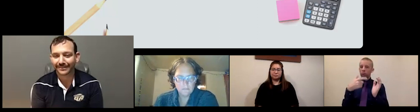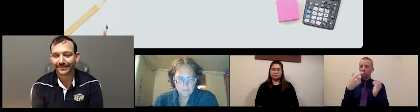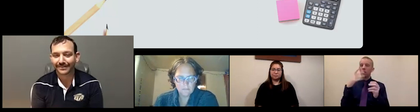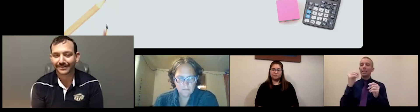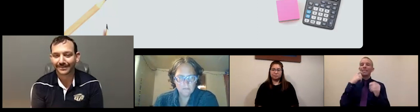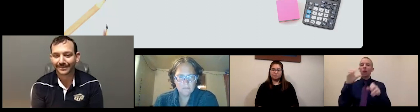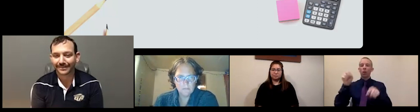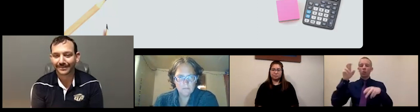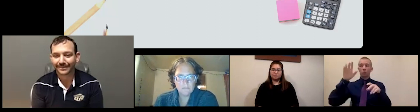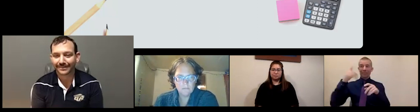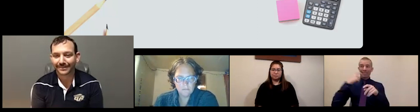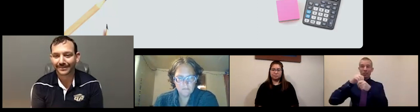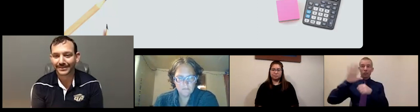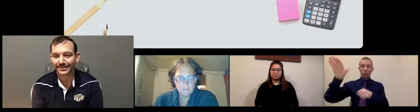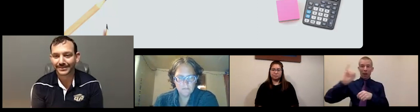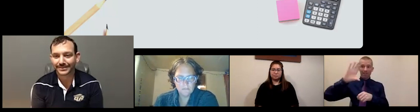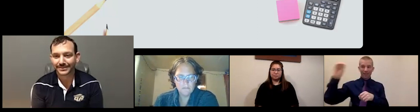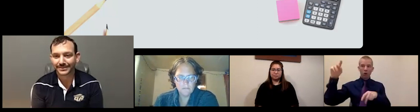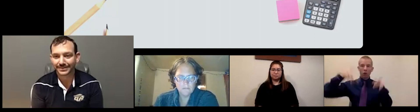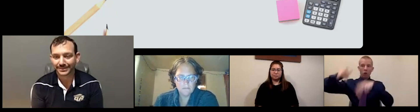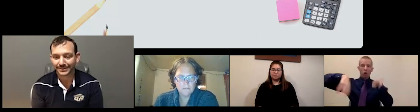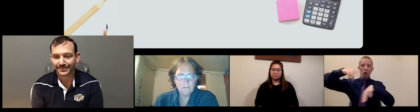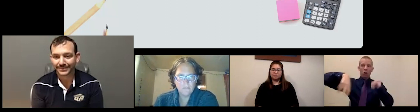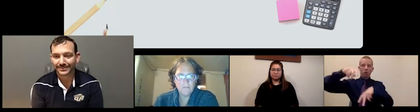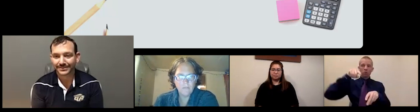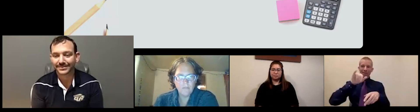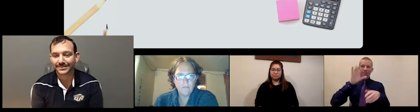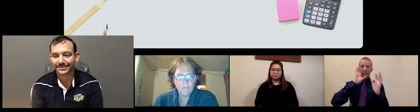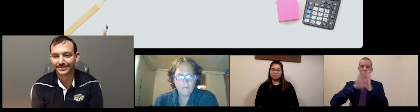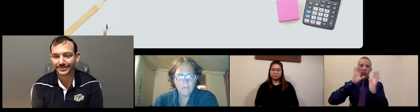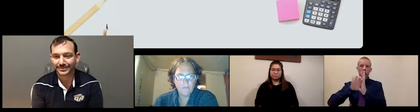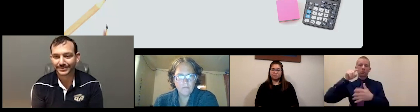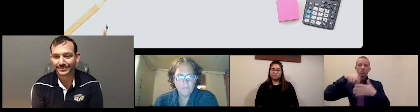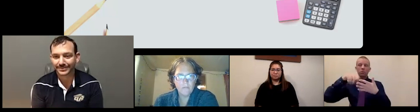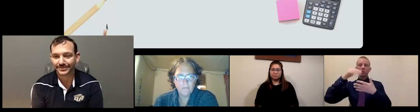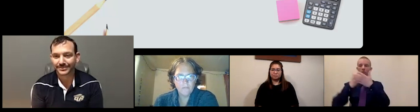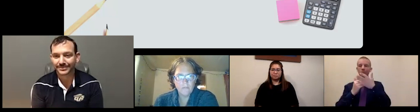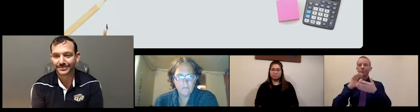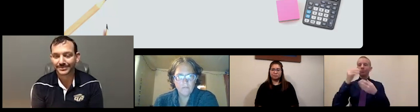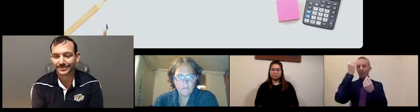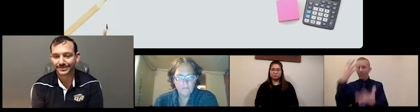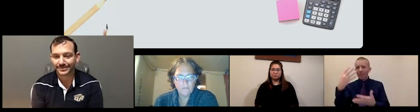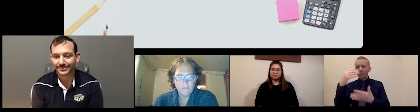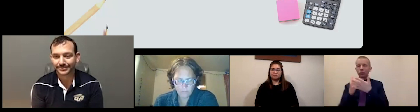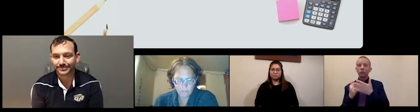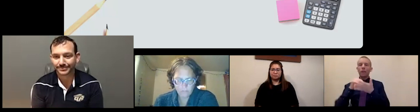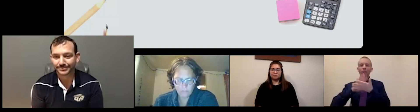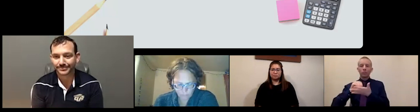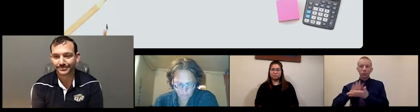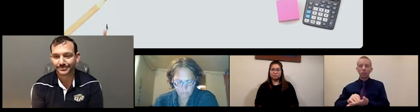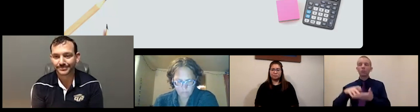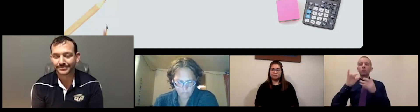The dentist in that insurance company looks over it, at the pictures and information,